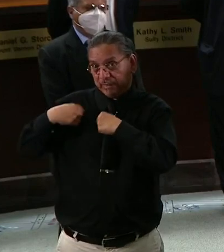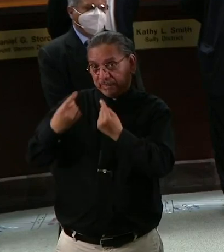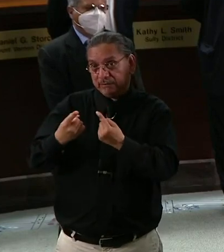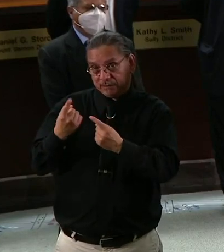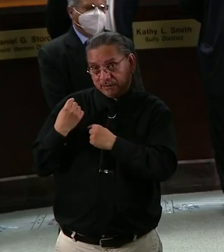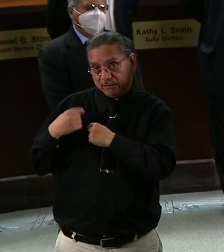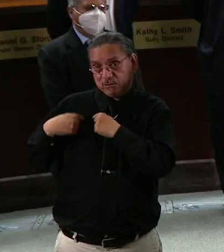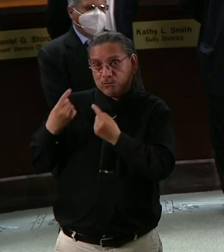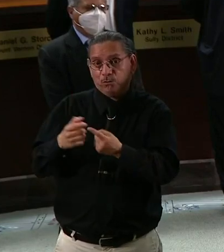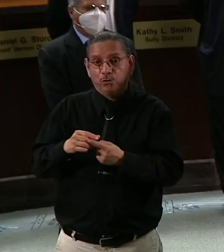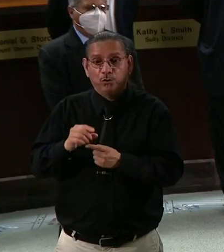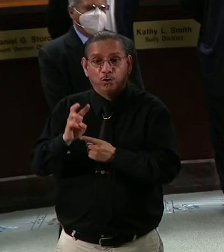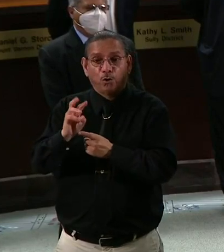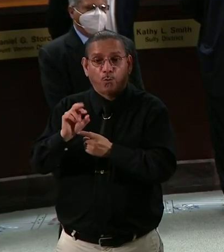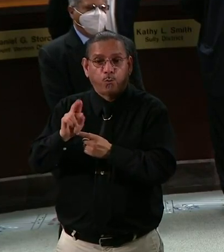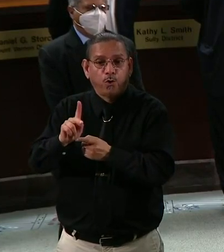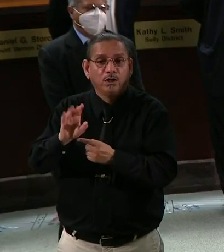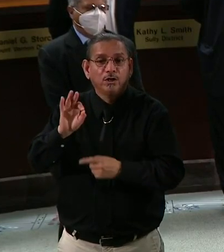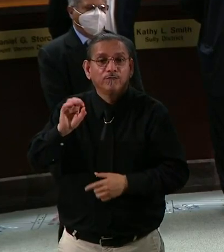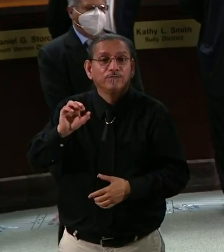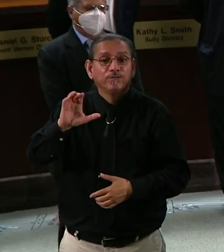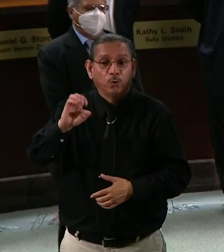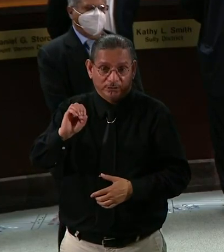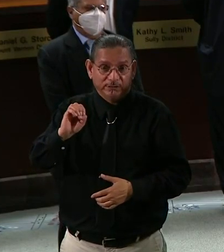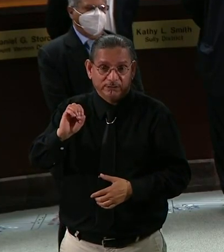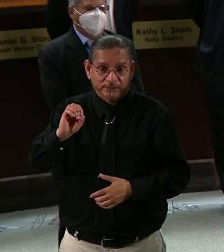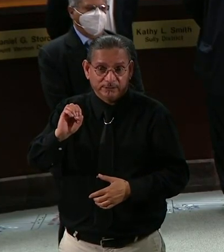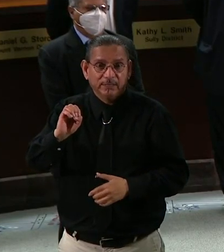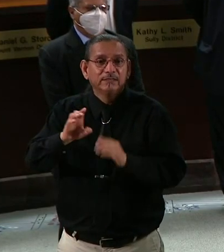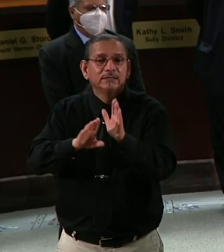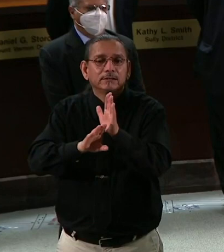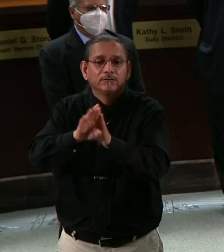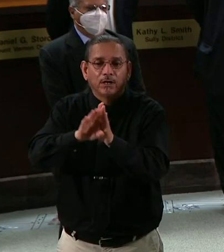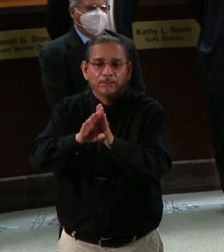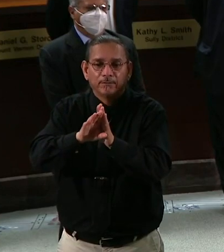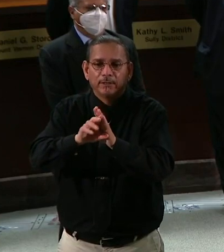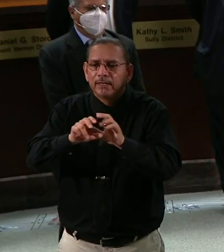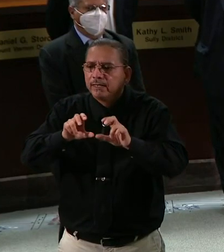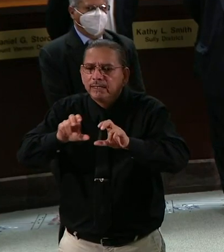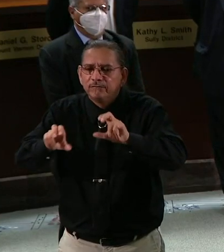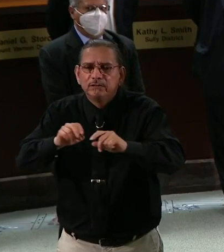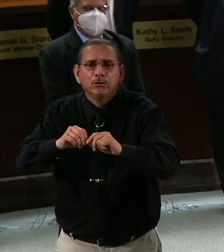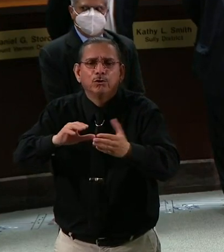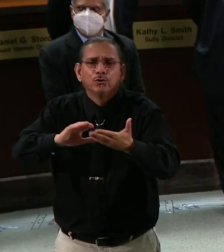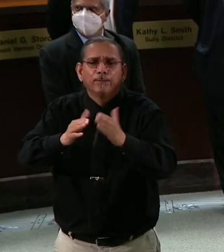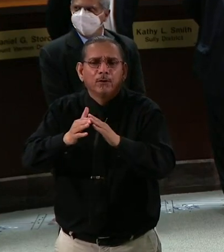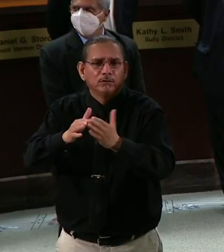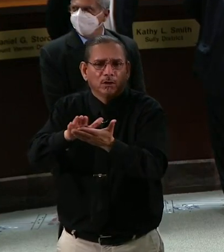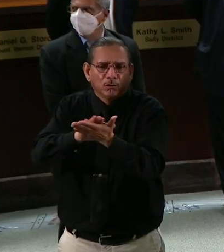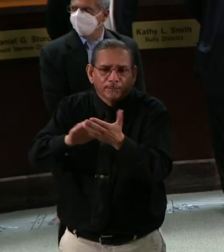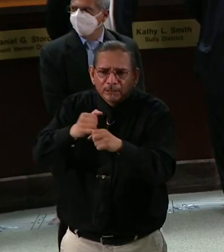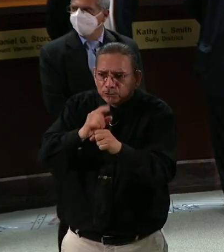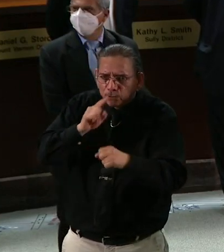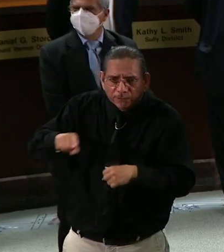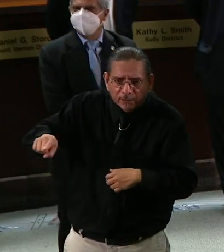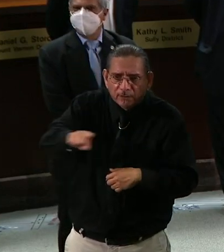OUR BUDGET COMING OUT OF THE SITE THIS PAST YEAR WAS WITH WORKFORCE DEVELOPMENT AND INVESTMENTS IN OUR COMMUNITY